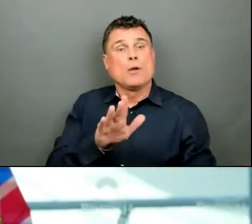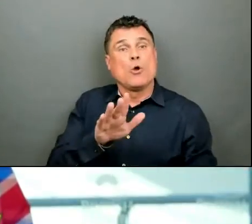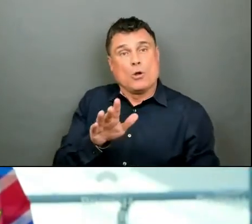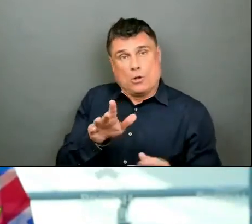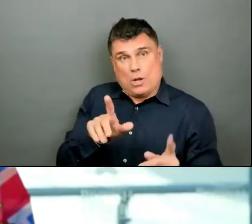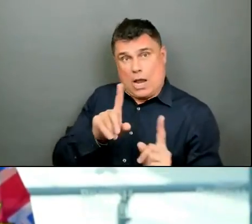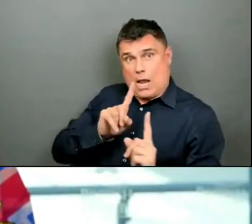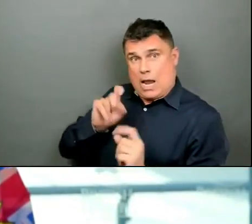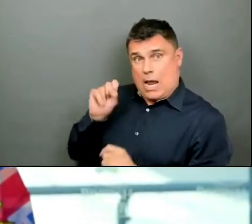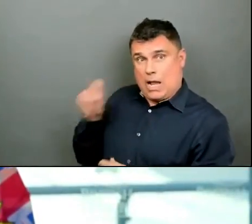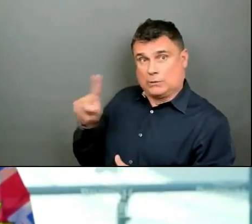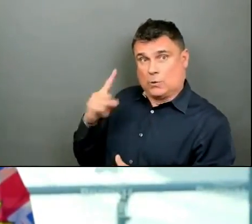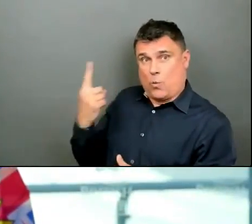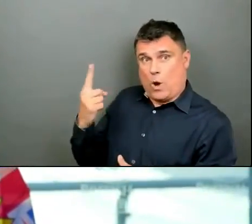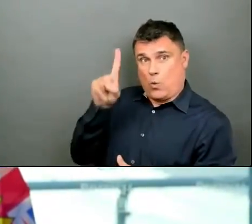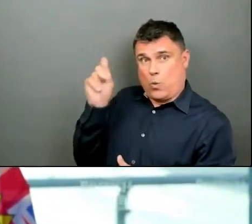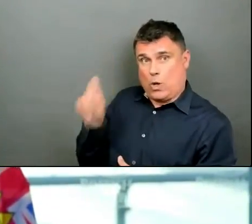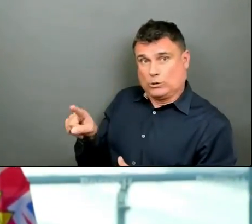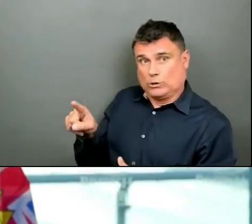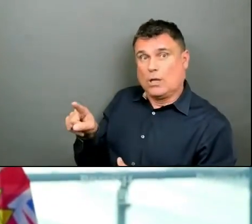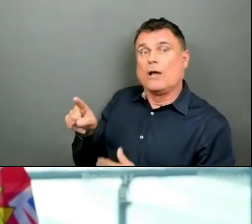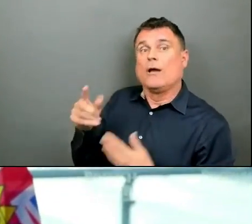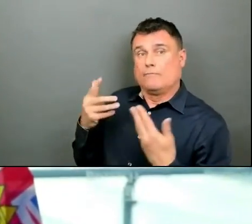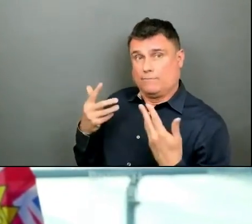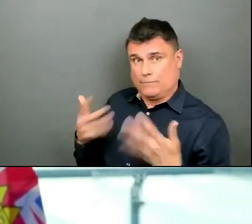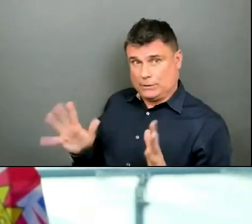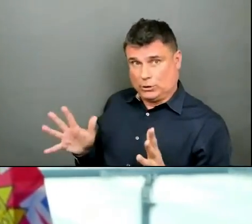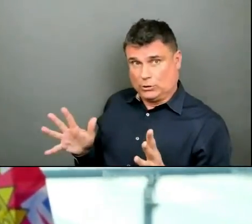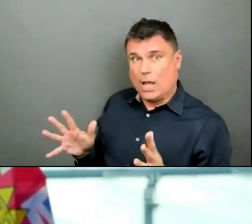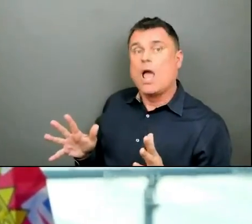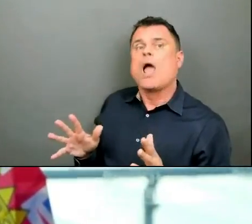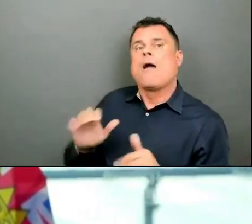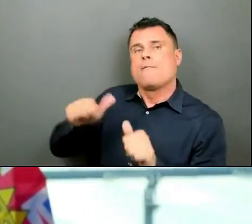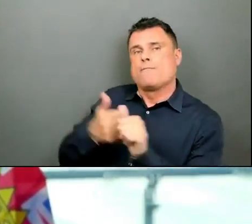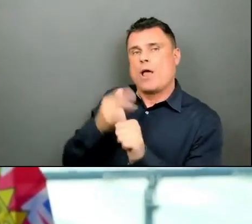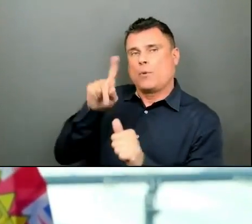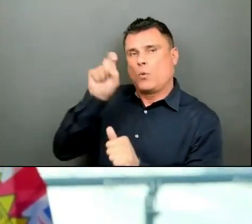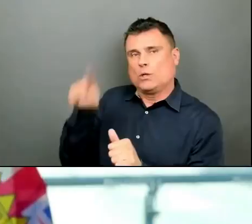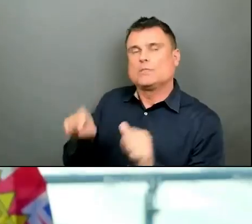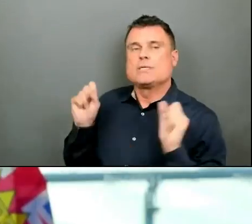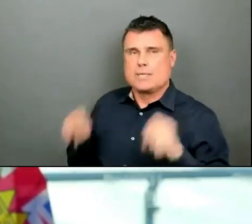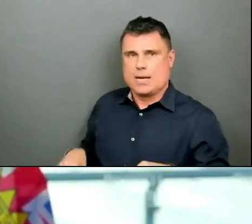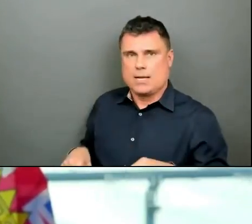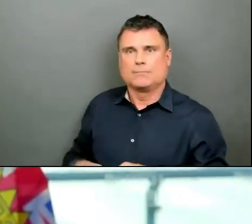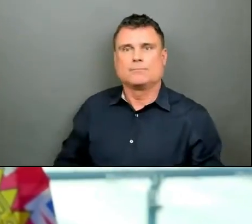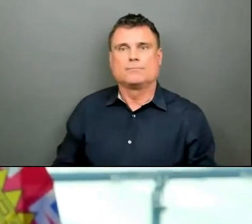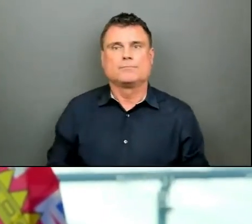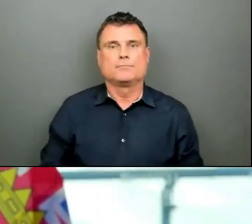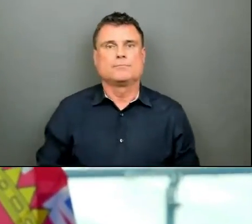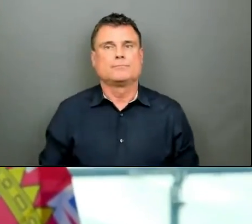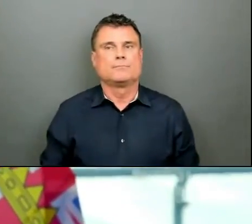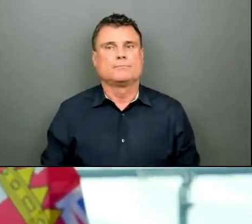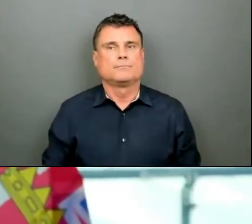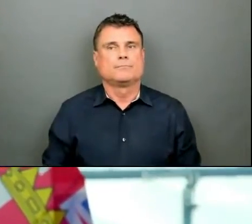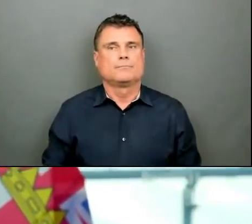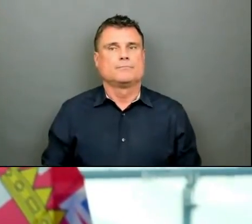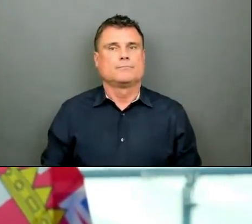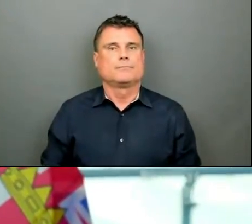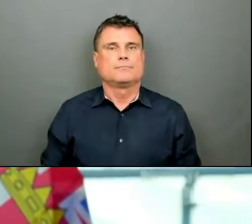the queue. You will be limited to one question and one follow-up. Please also remember to take phone off mute, you